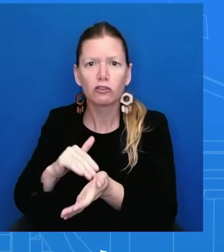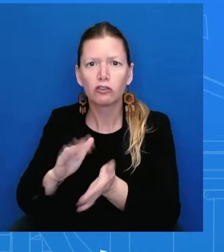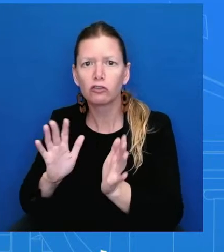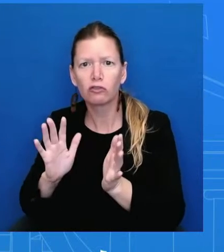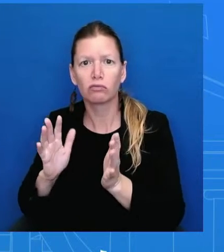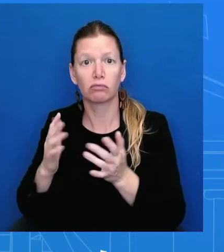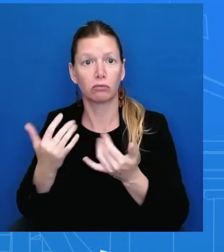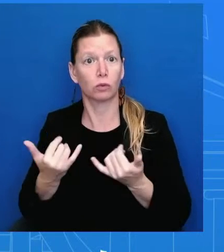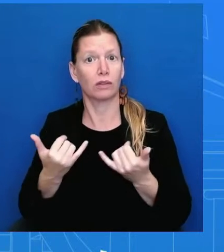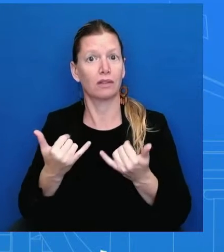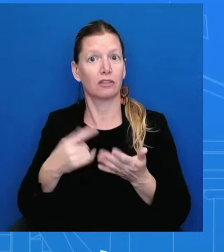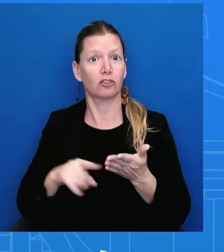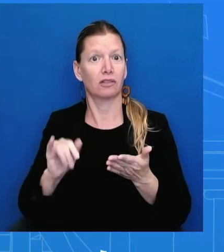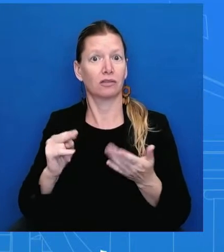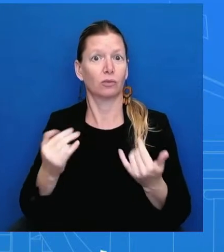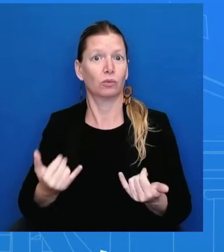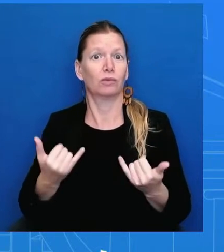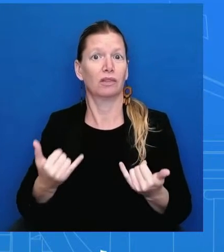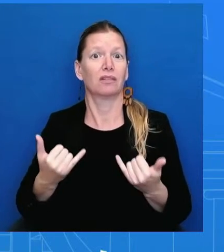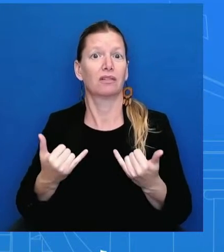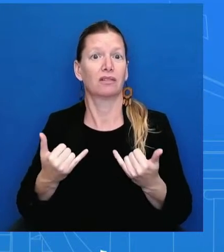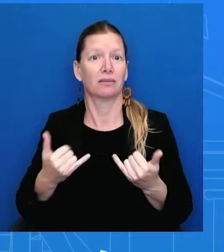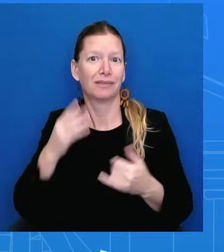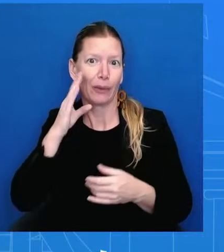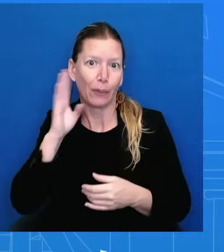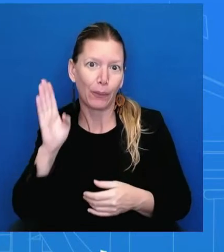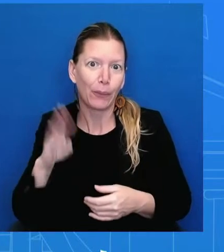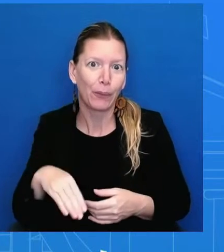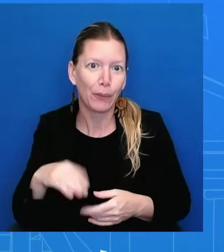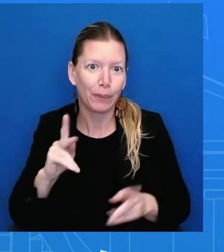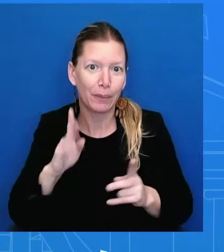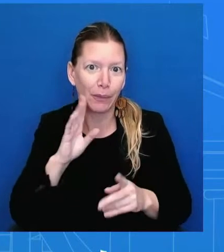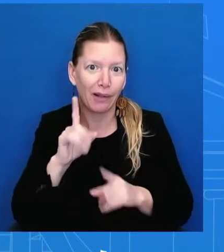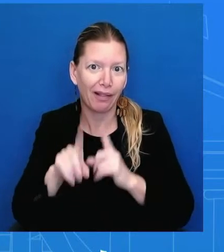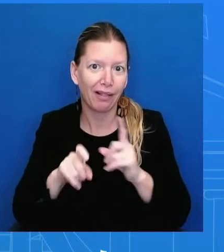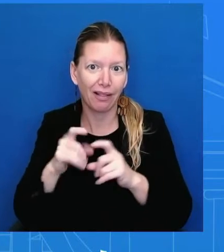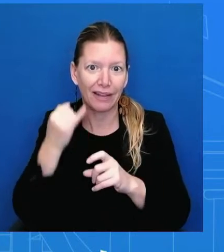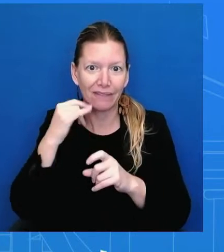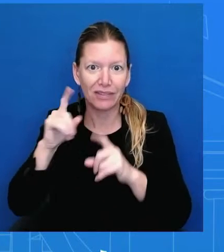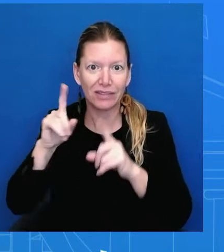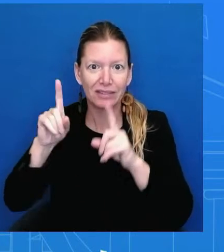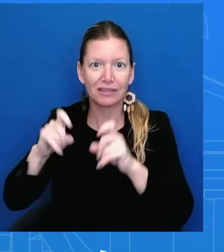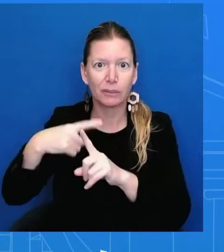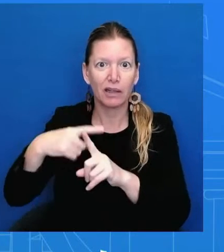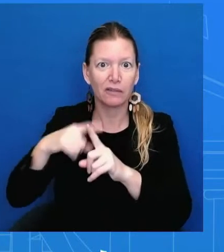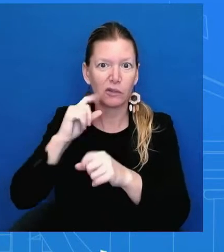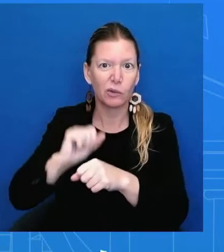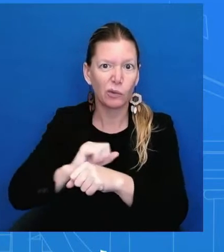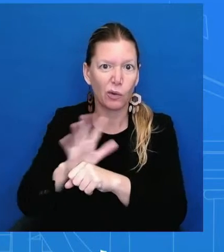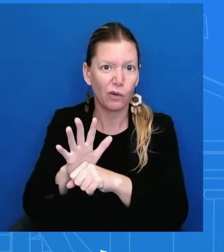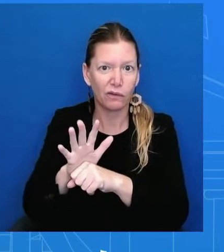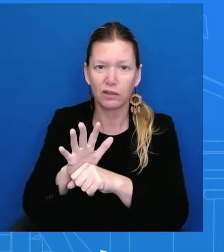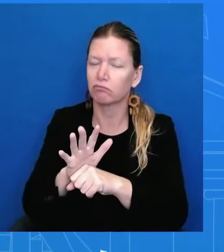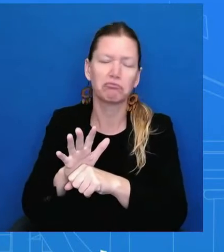if he was tested for COVID, he was not. We are following CDC guidance. He was not tested for COVID,